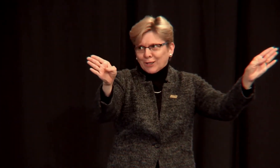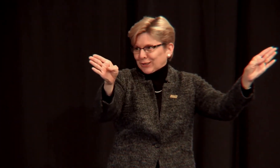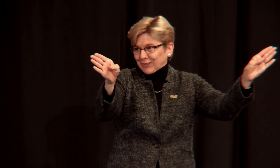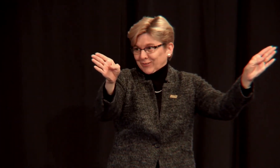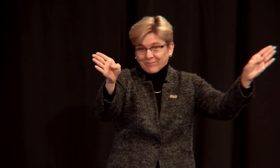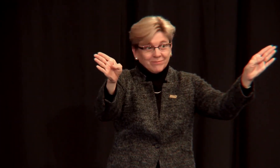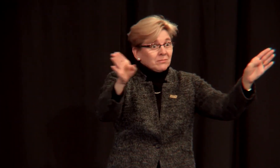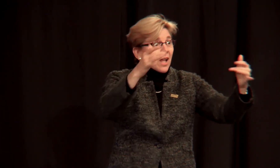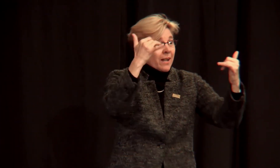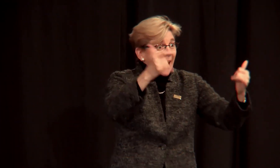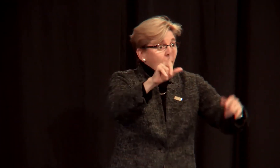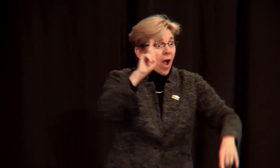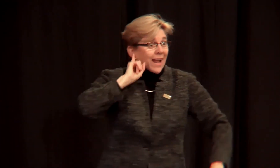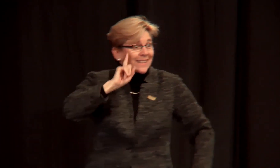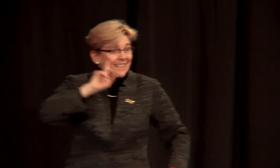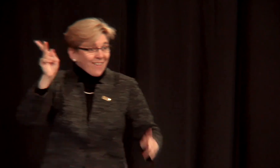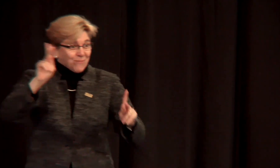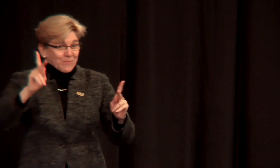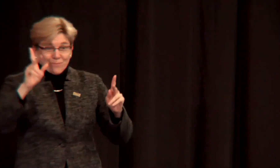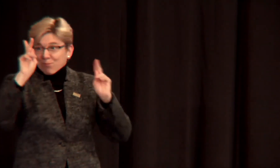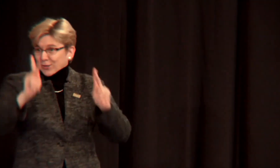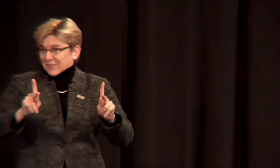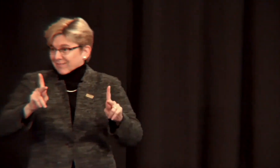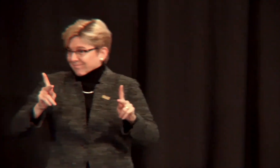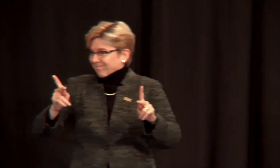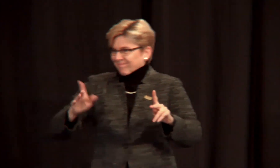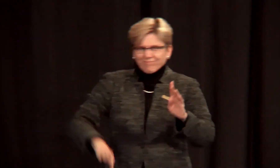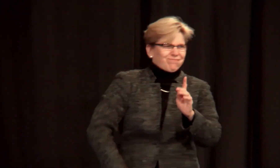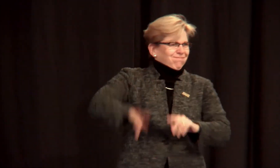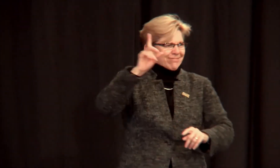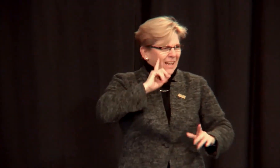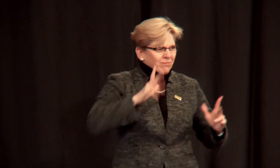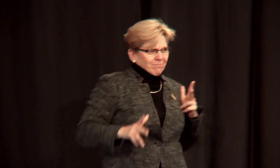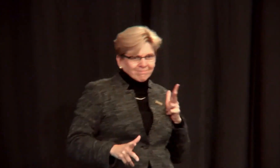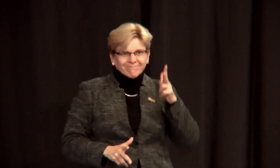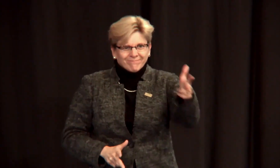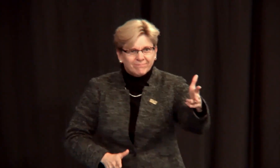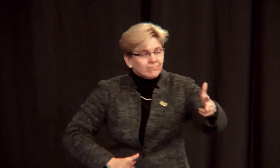their orientation is forward - visually narrow. But a deaf person who pulls up